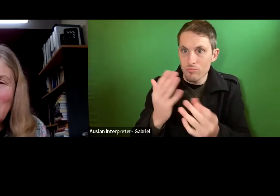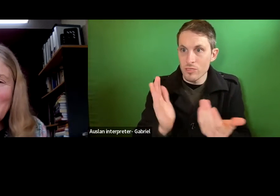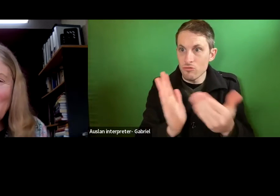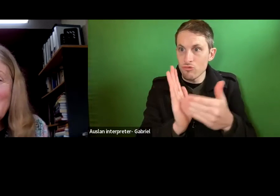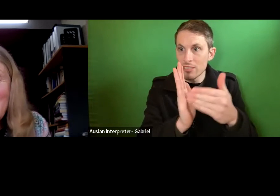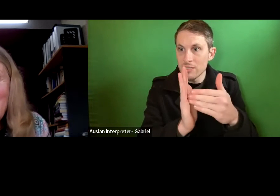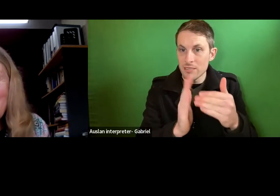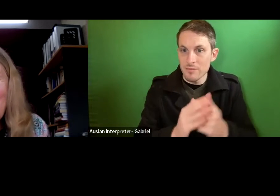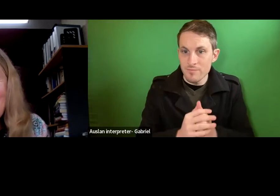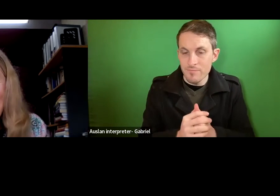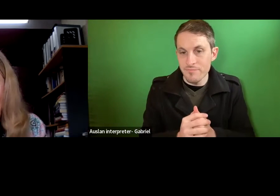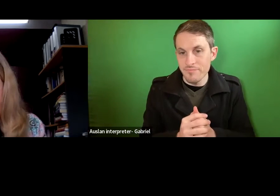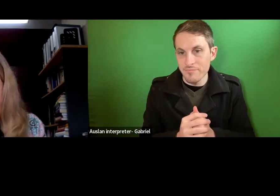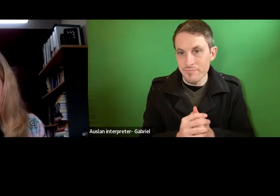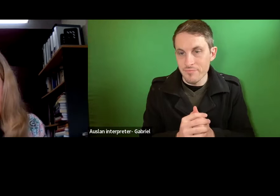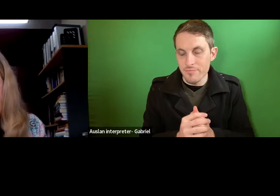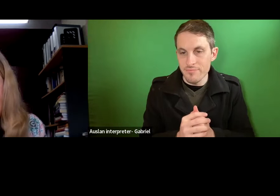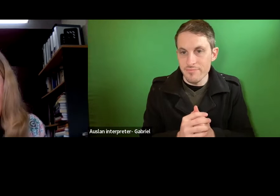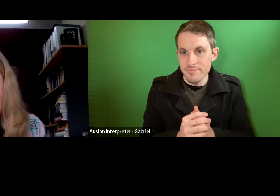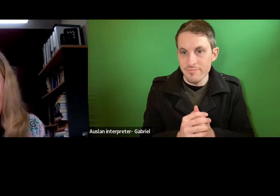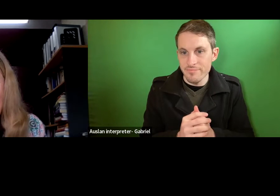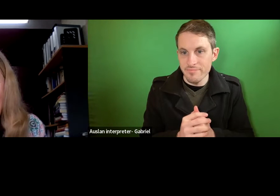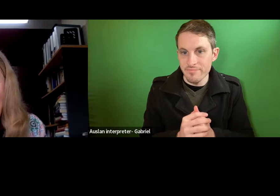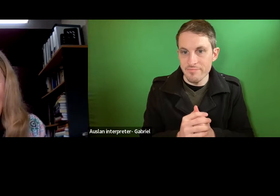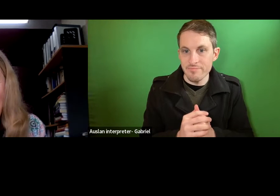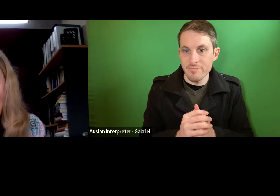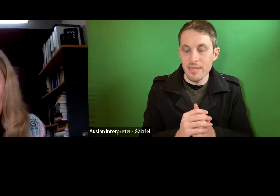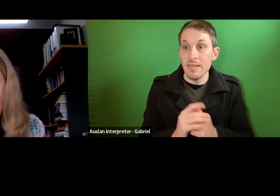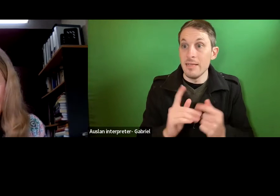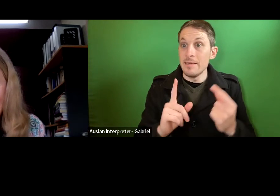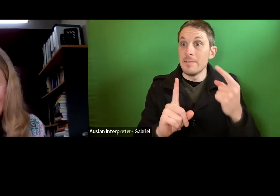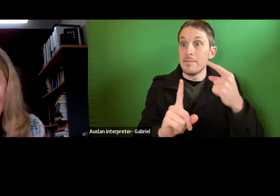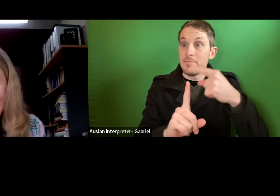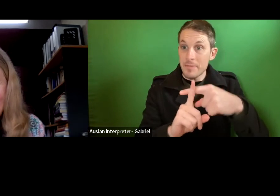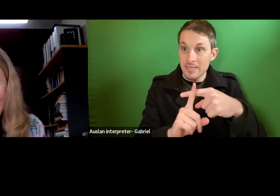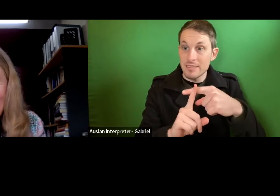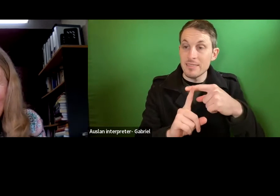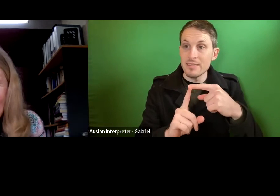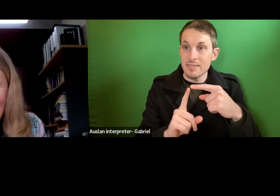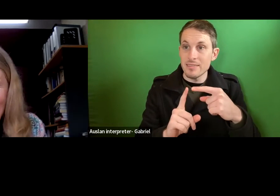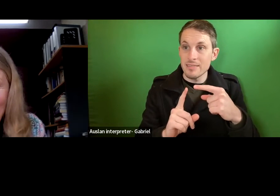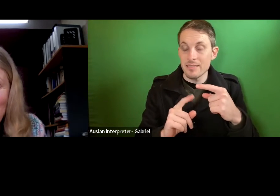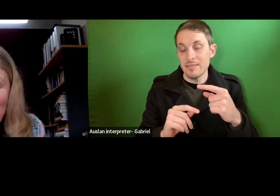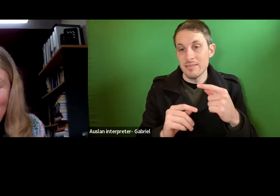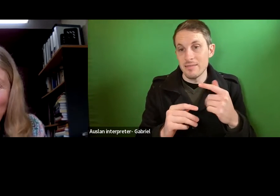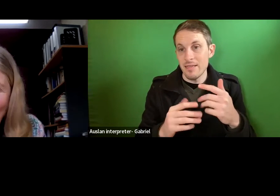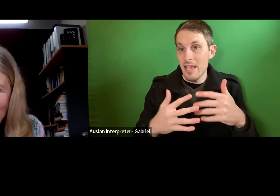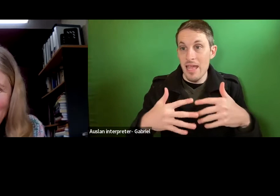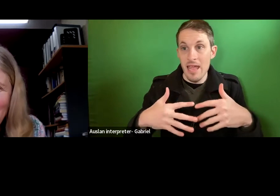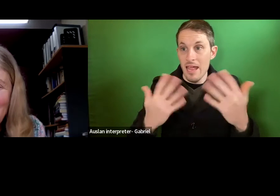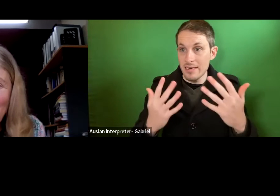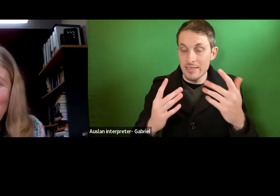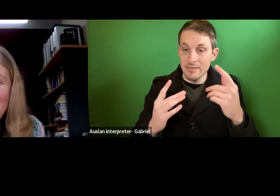that popped... As well as the challenges that the expectations in terms of writing increase